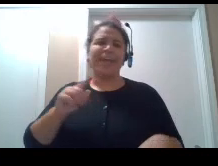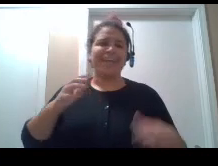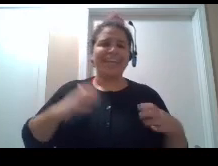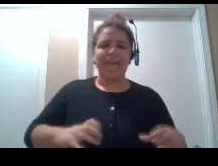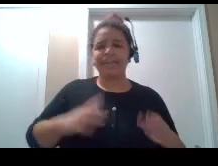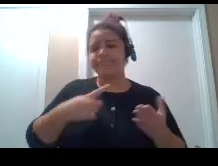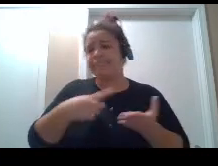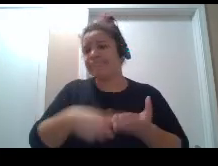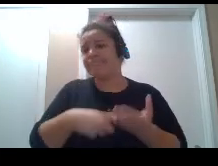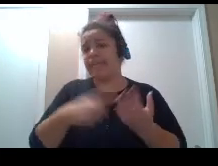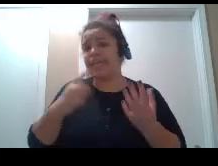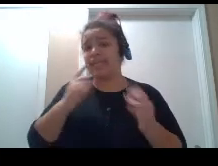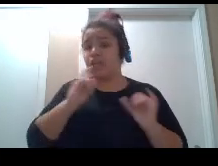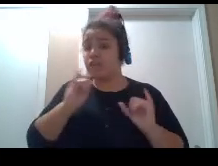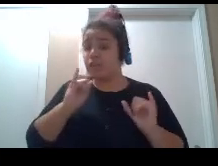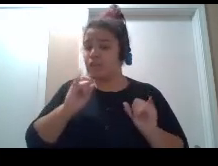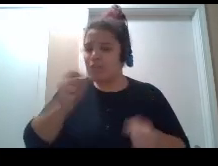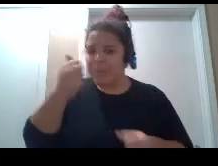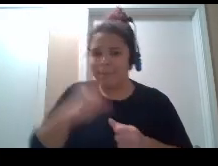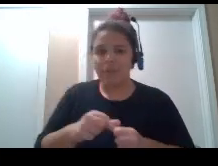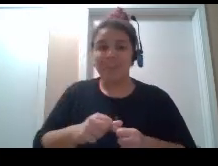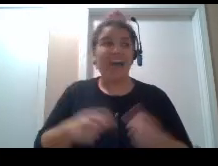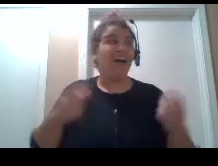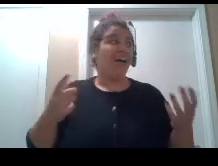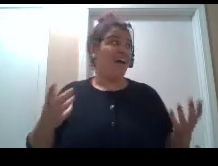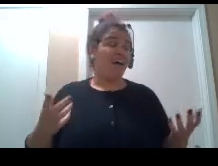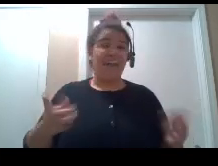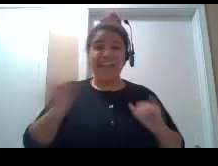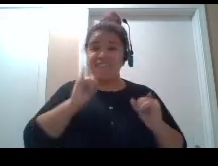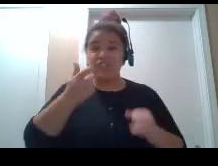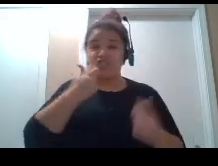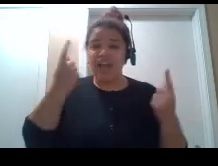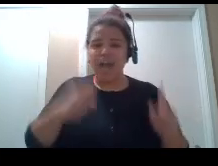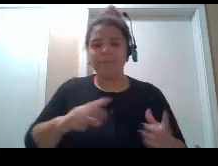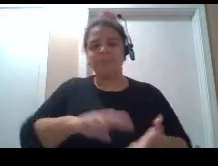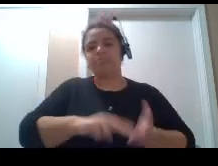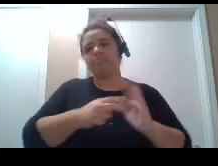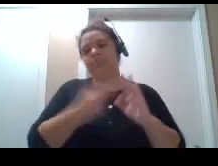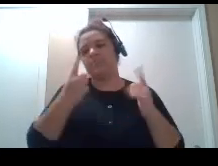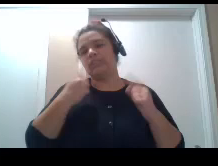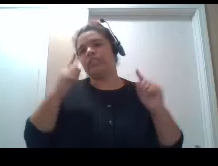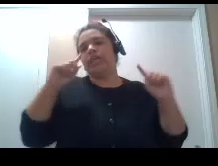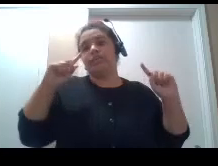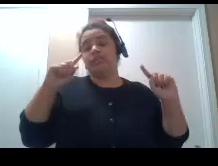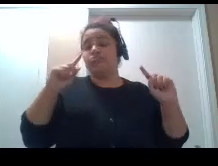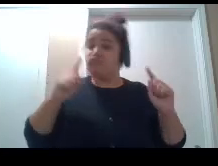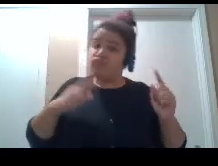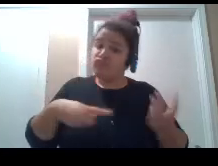that all interviews are successes. This should be a positive review, but do touch on areas for improvement.